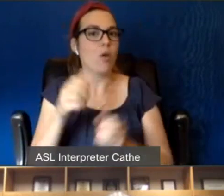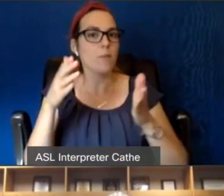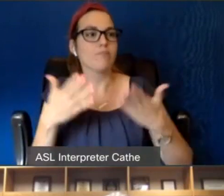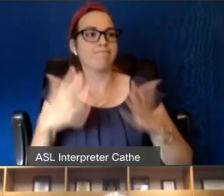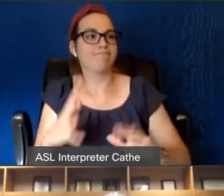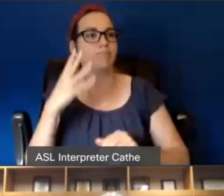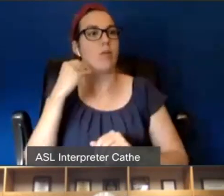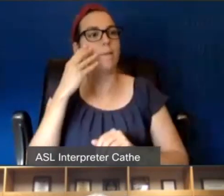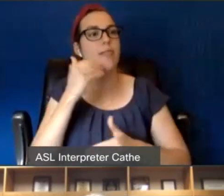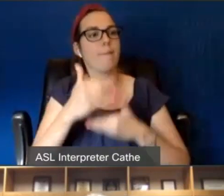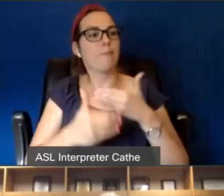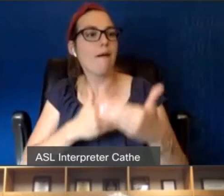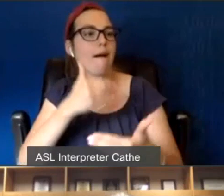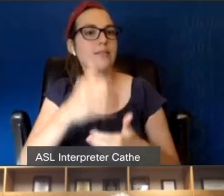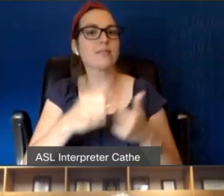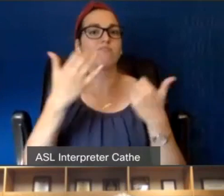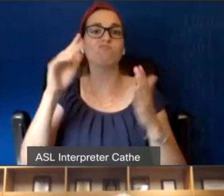and kinda guide them along the way.